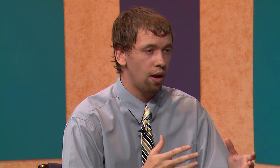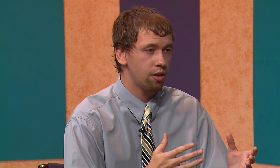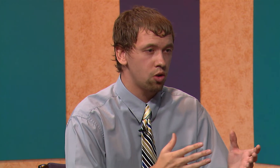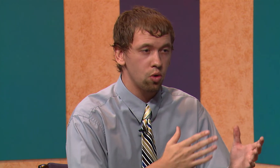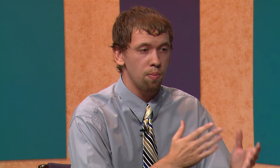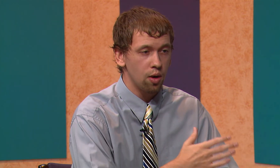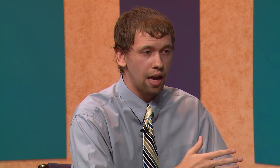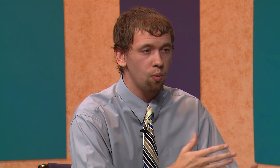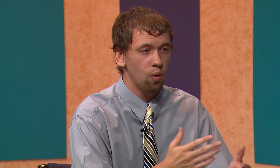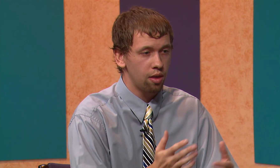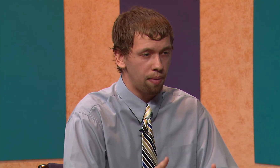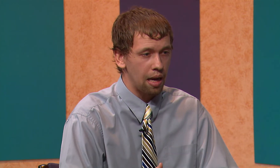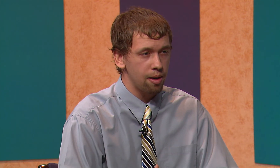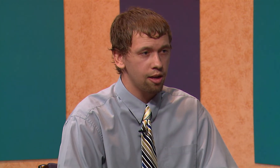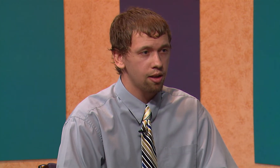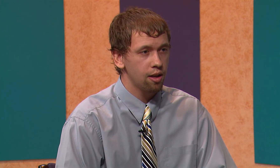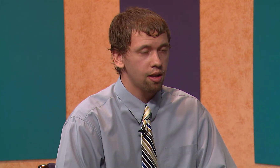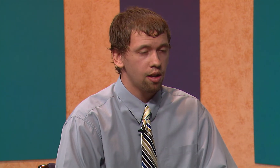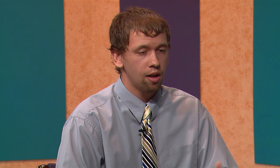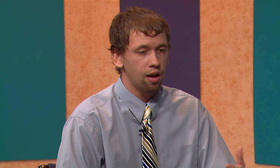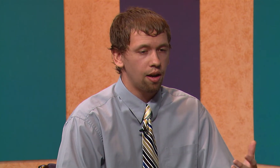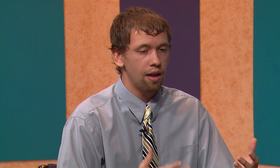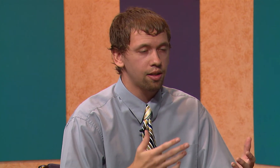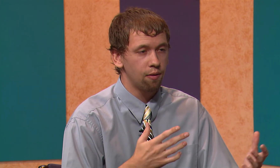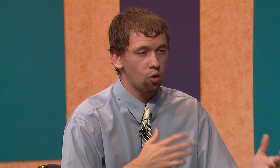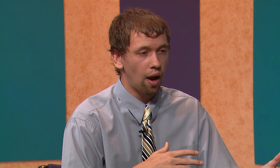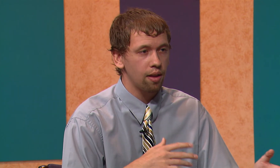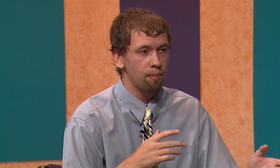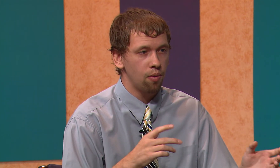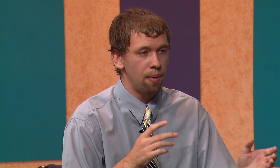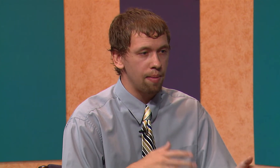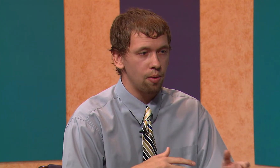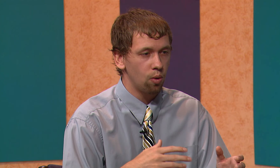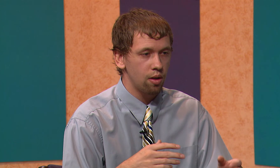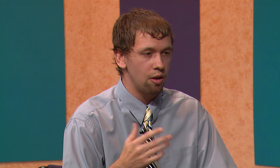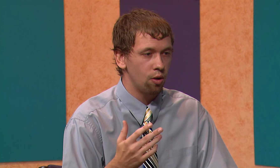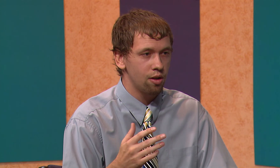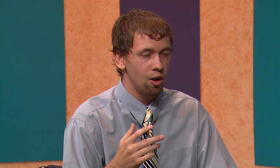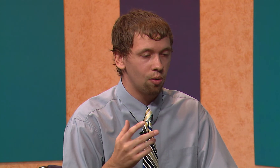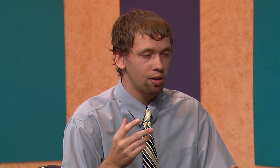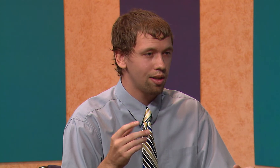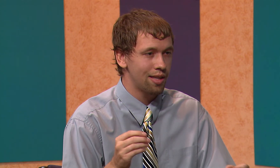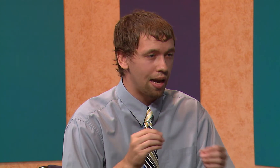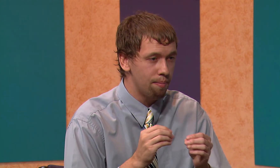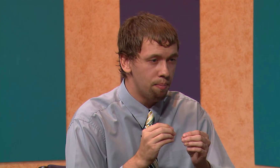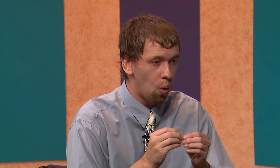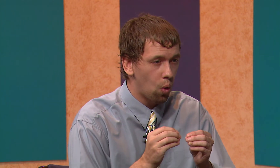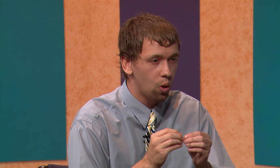they’re trying to communicate with the baby, instead of crying the baby will sign more